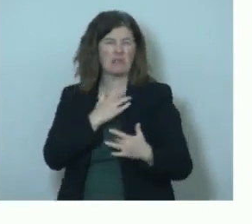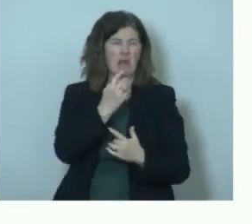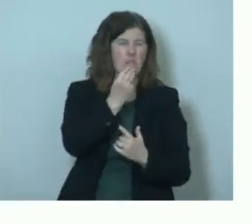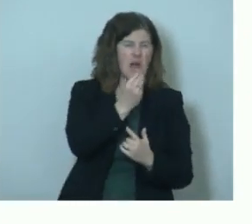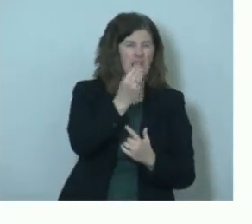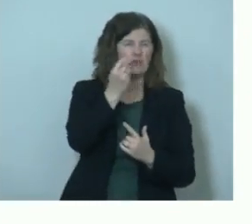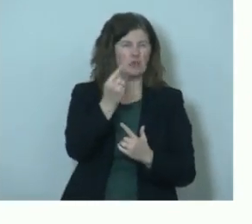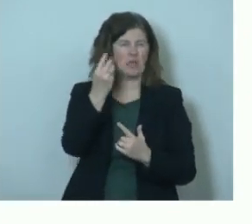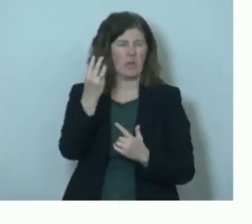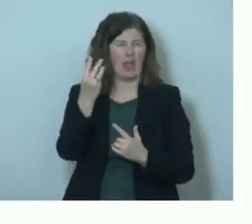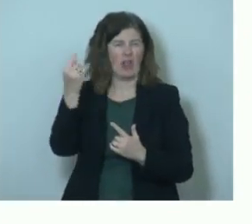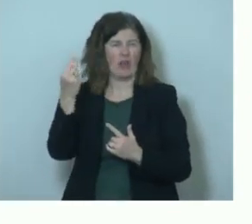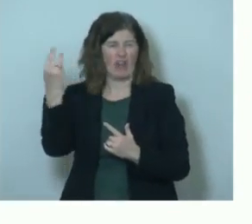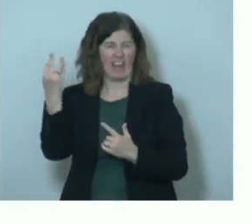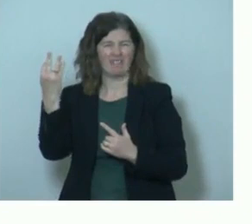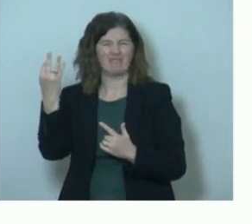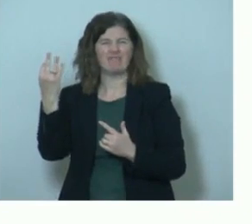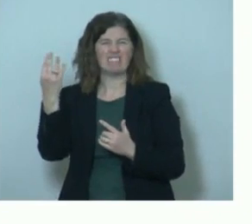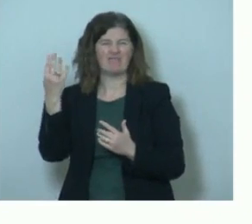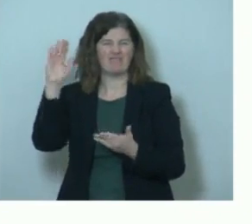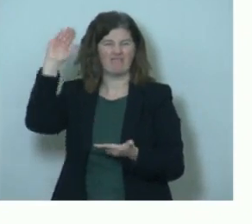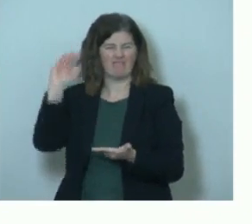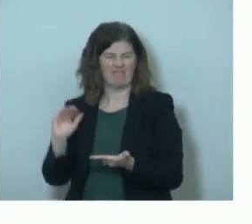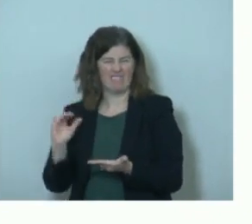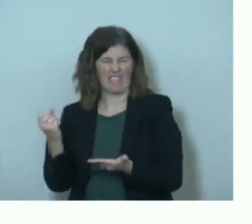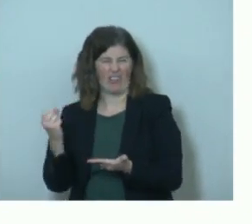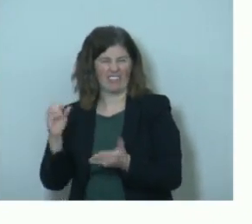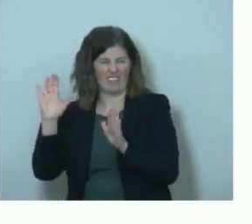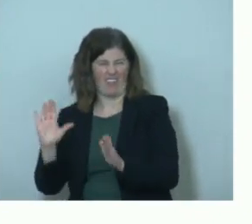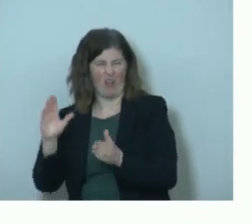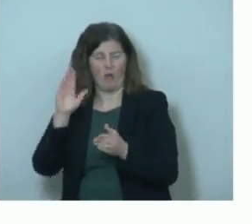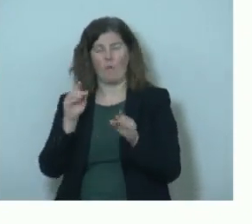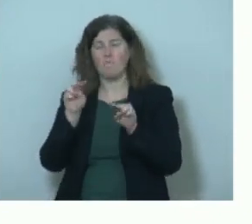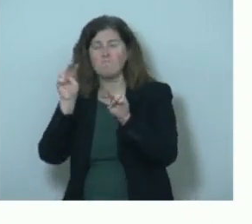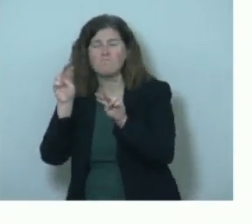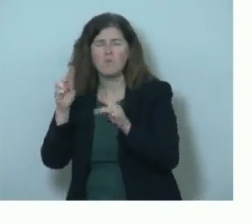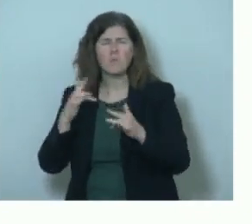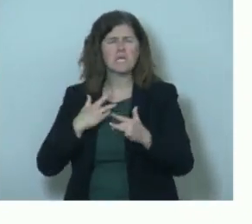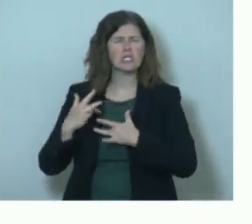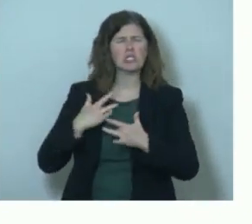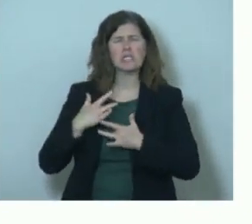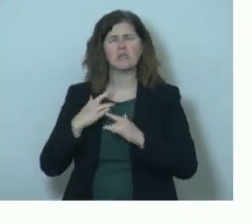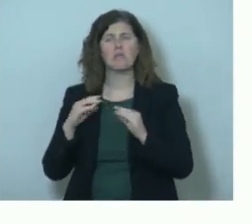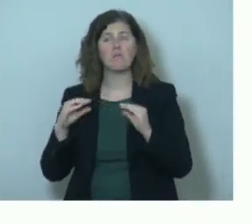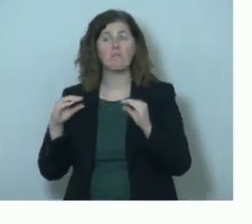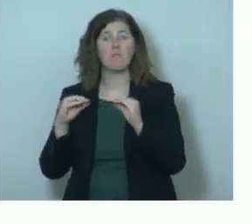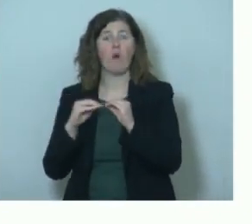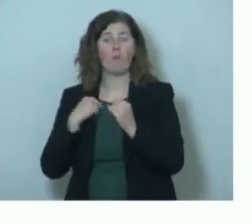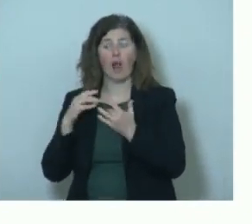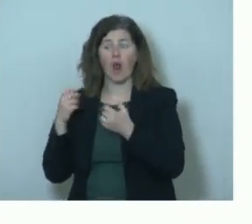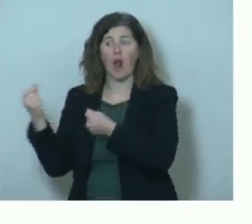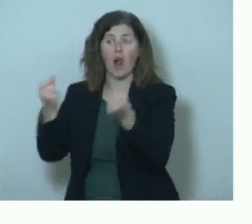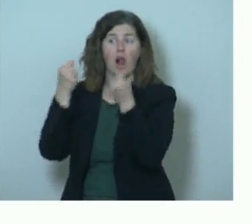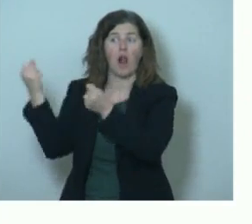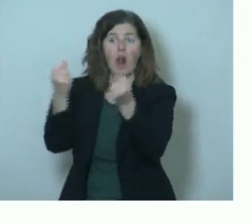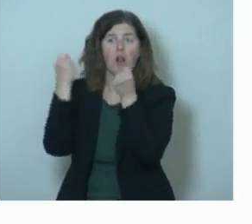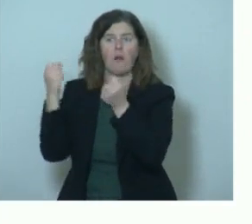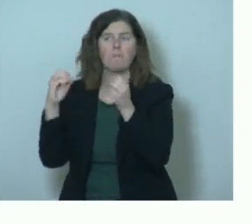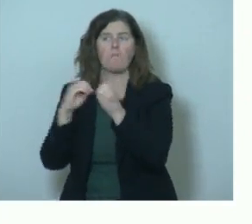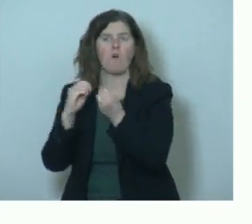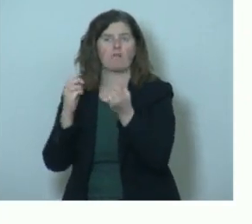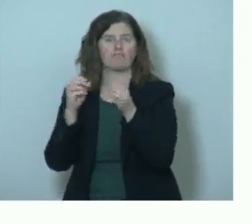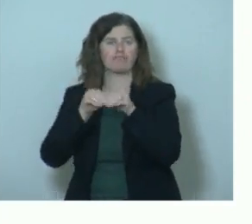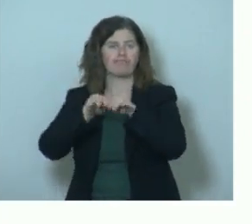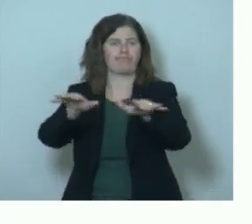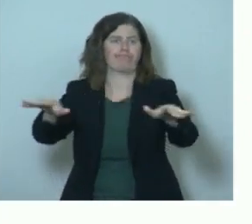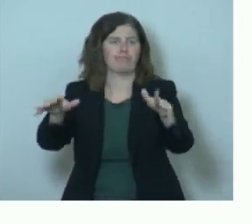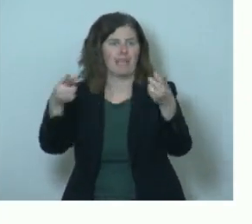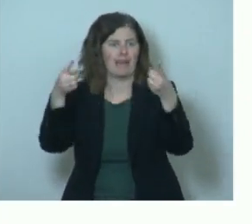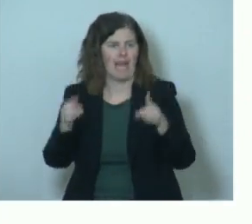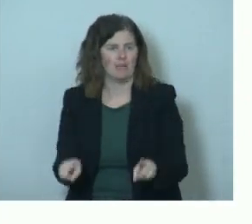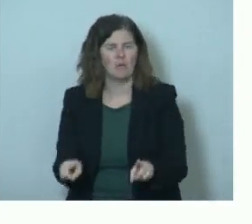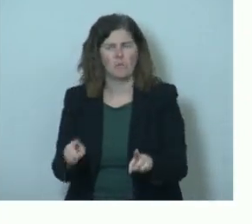SINCE THEN, THERE HAS BEEN A STEADY UPTICK IN TRAVEL AND EIGHT TYPICAL MONDAY THROUGH FRIDAY LOW AND SATURDAY SUNDAY PATTERN.